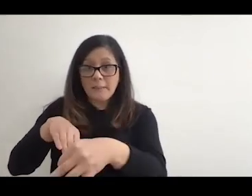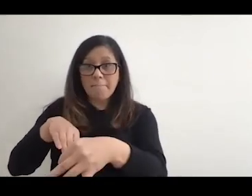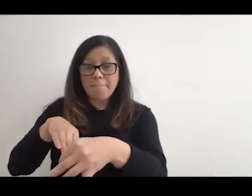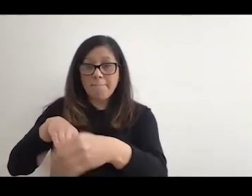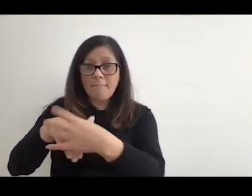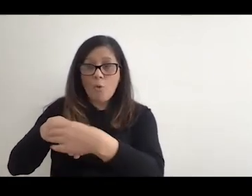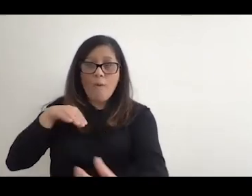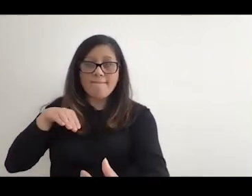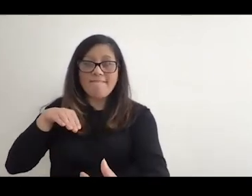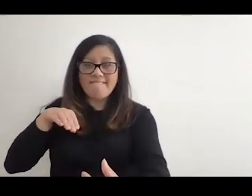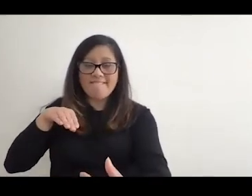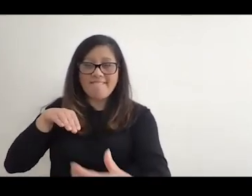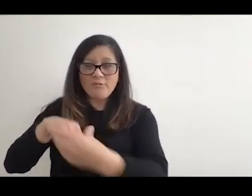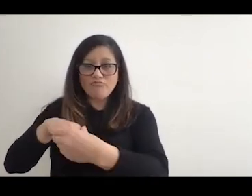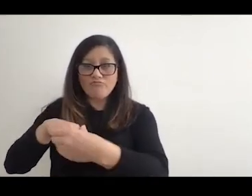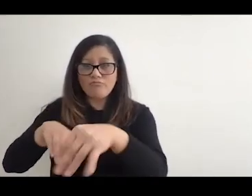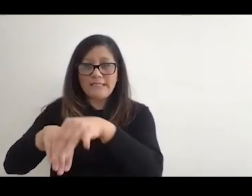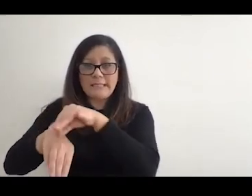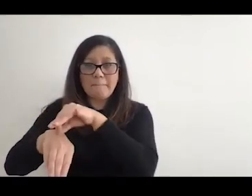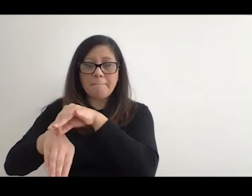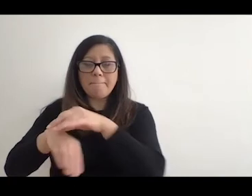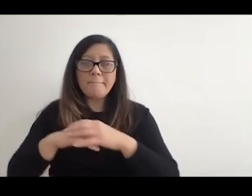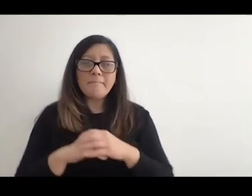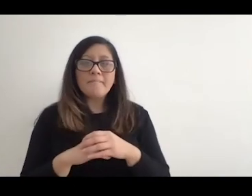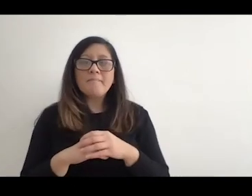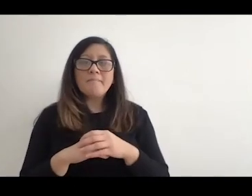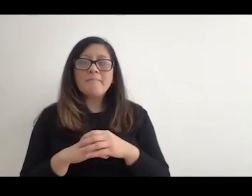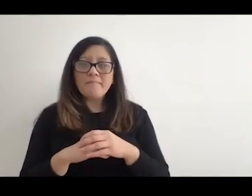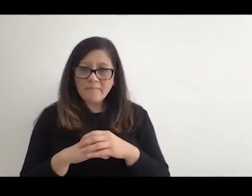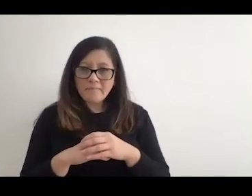step into your shoe. So this was he was saying to his mom.